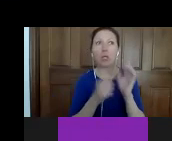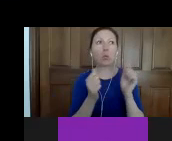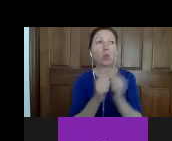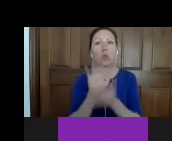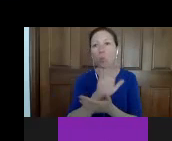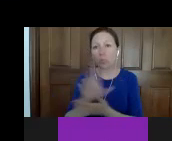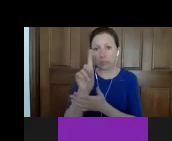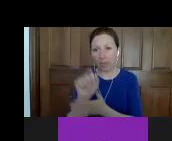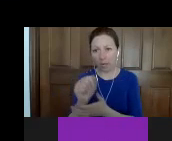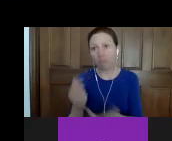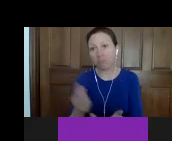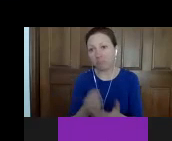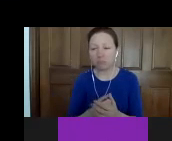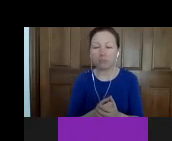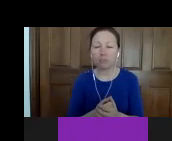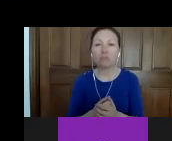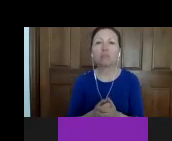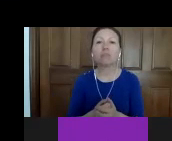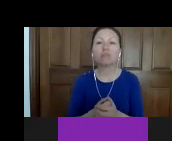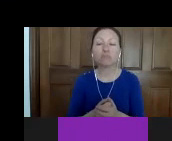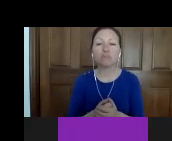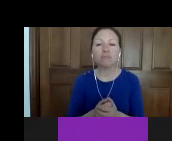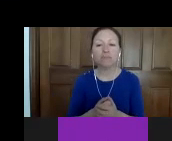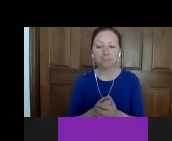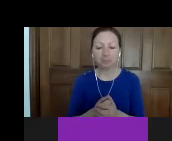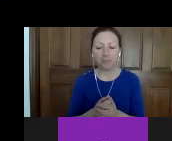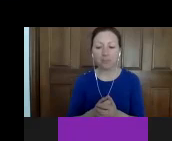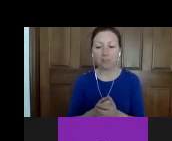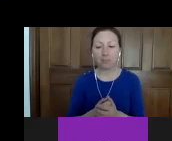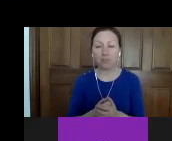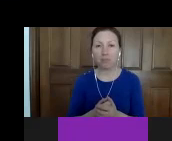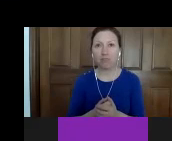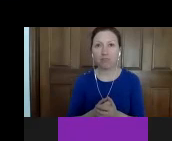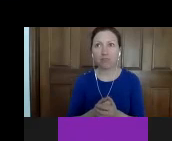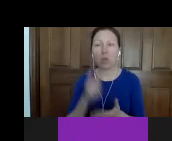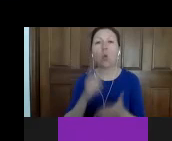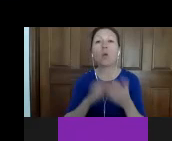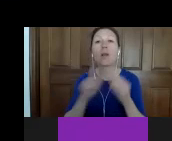might use. How about a on line course. So that's, thank